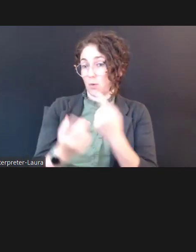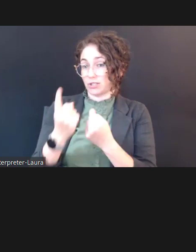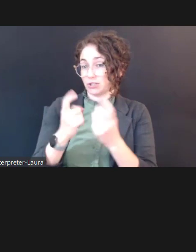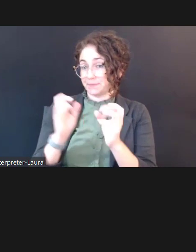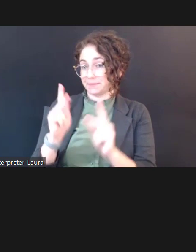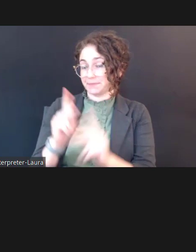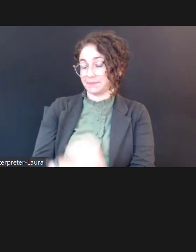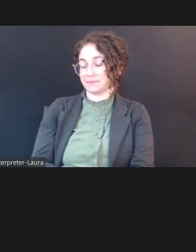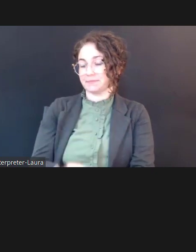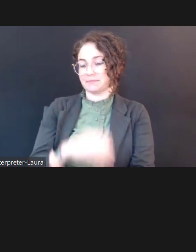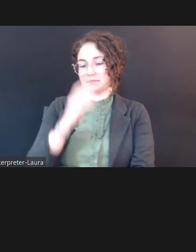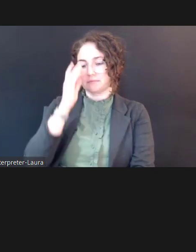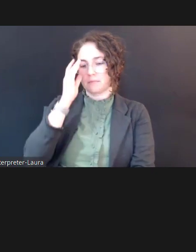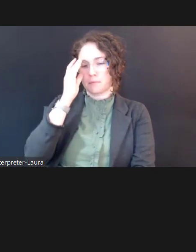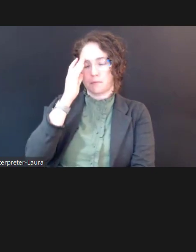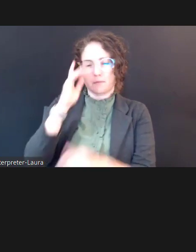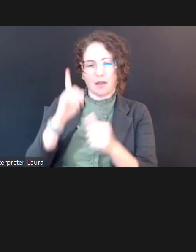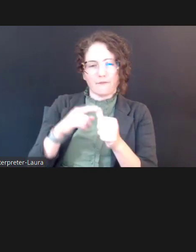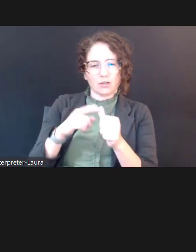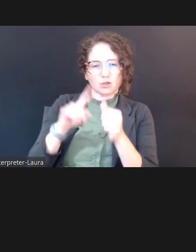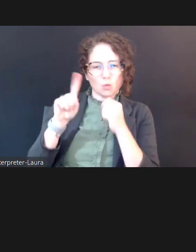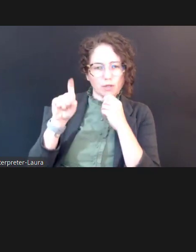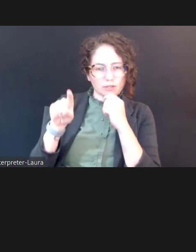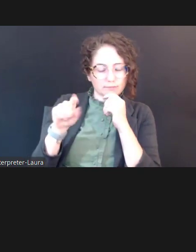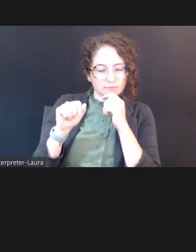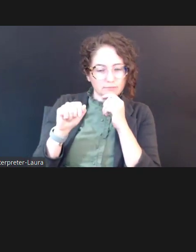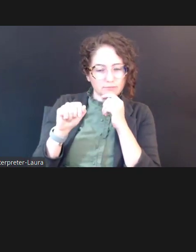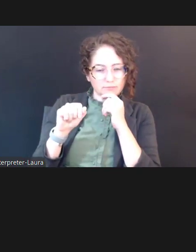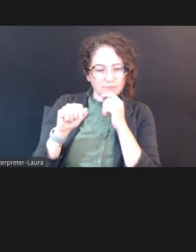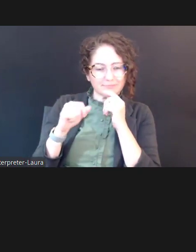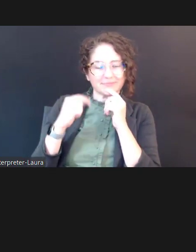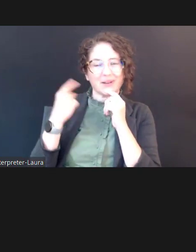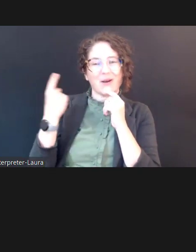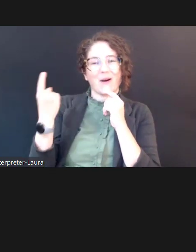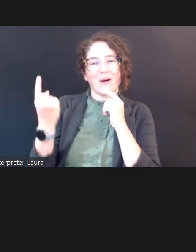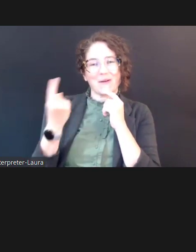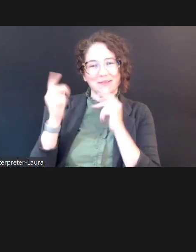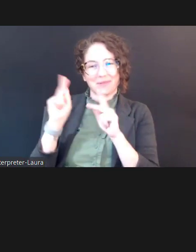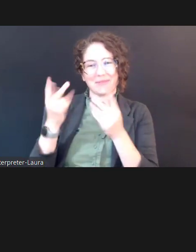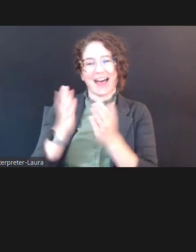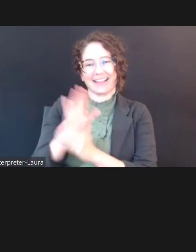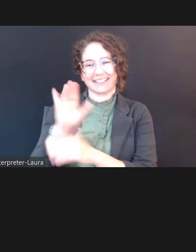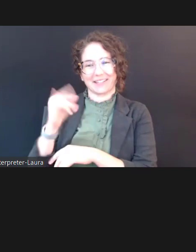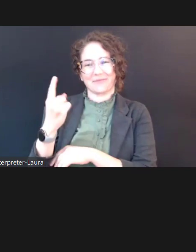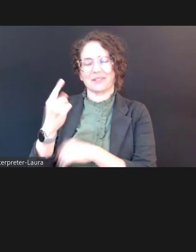The first question is always asked, what OAE equipment model do we